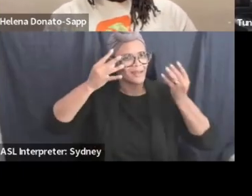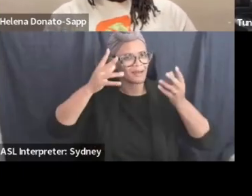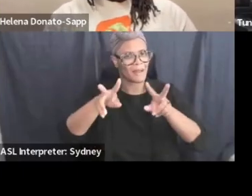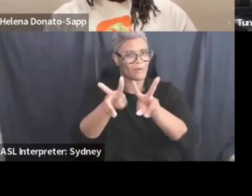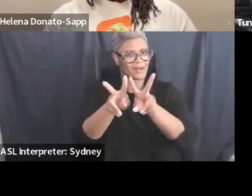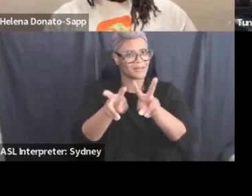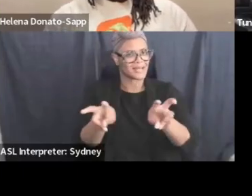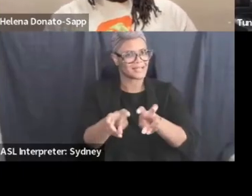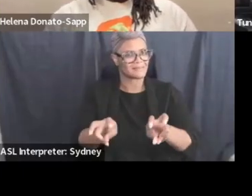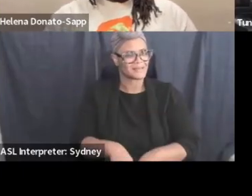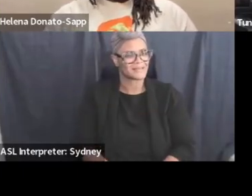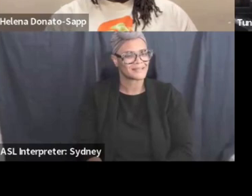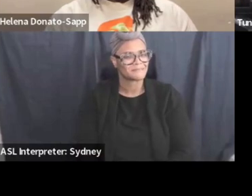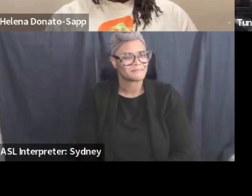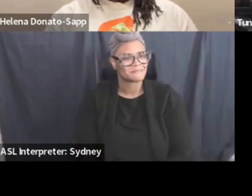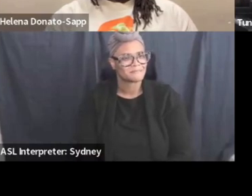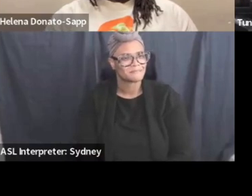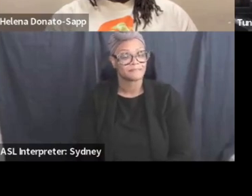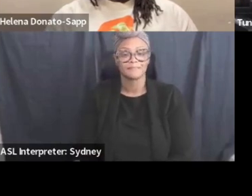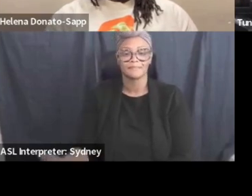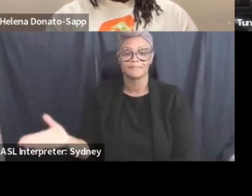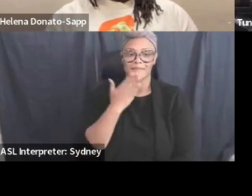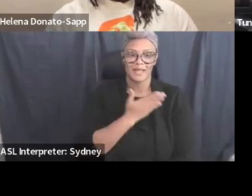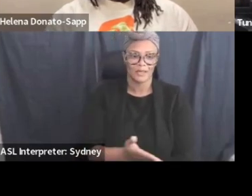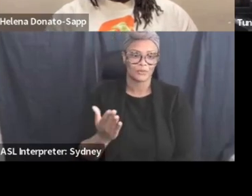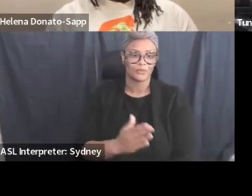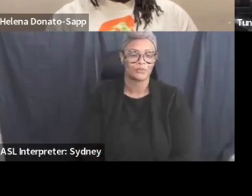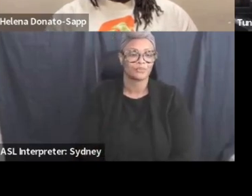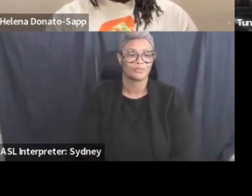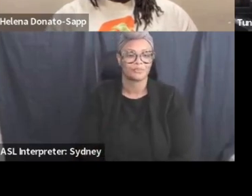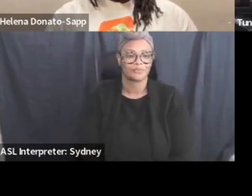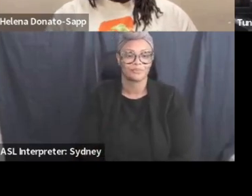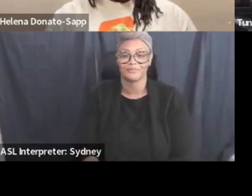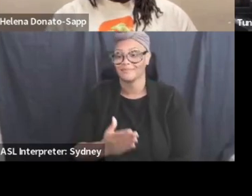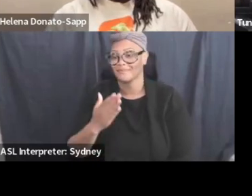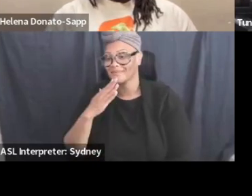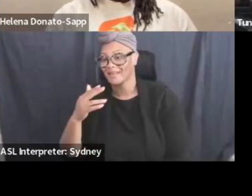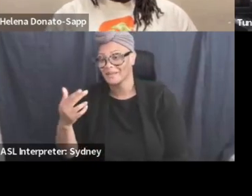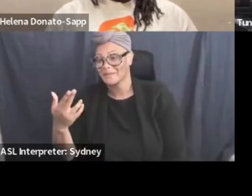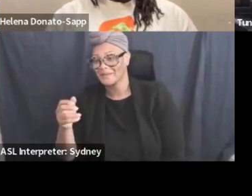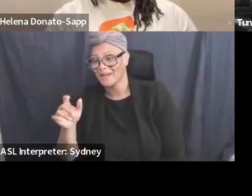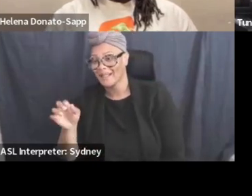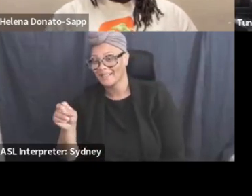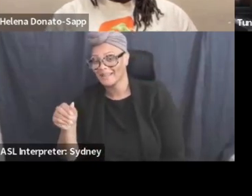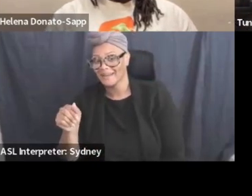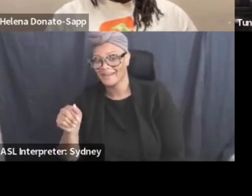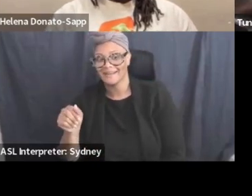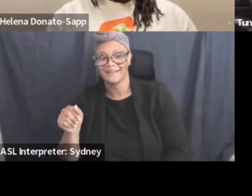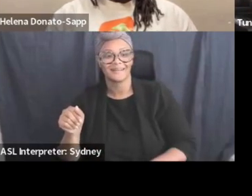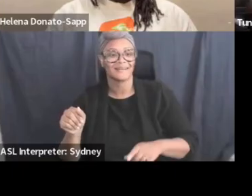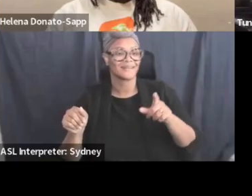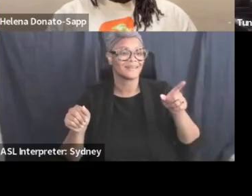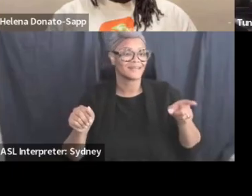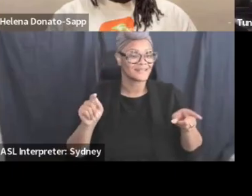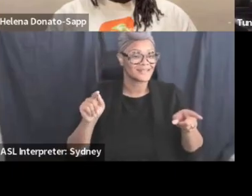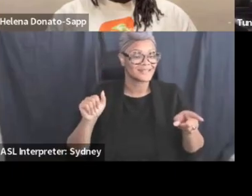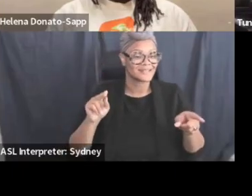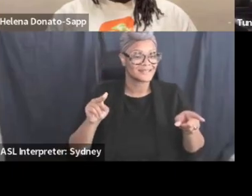Thanks. Um Tunette, please go ahead. Yeah, absolutely. I agree especially with that last